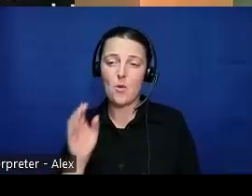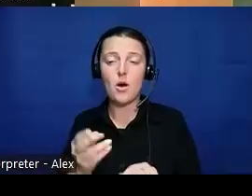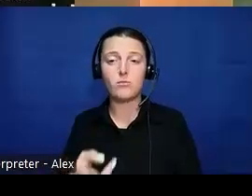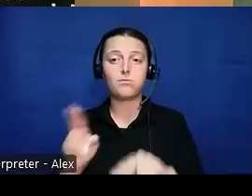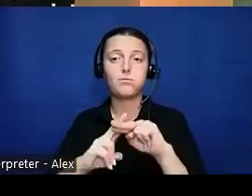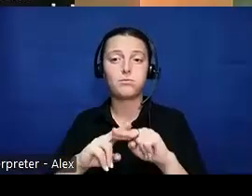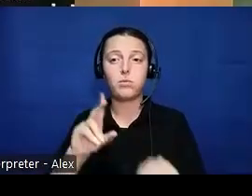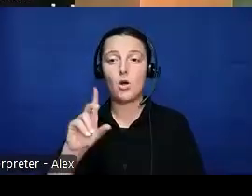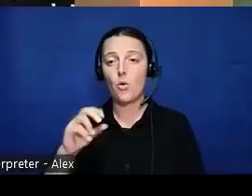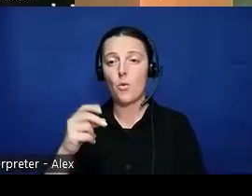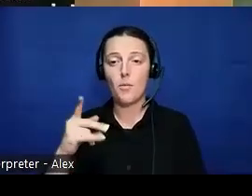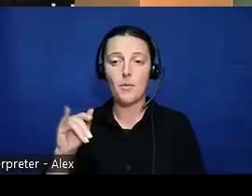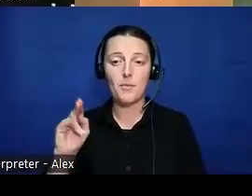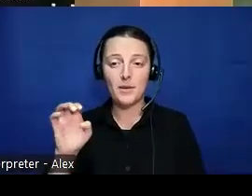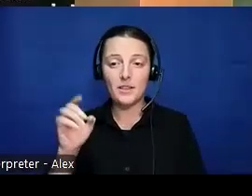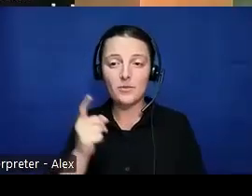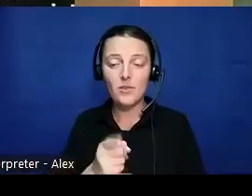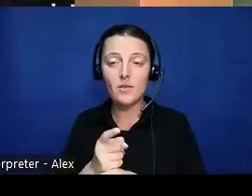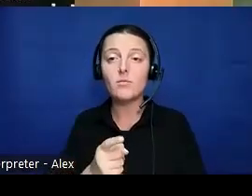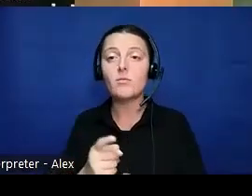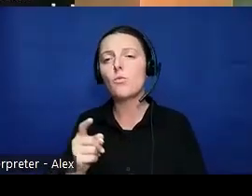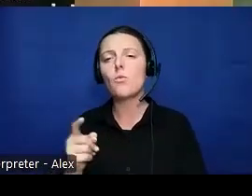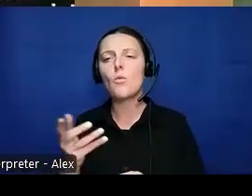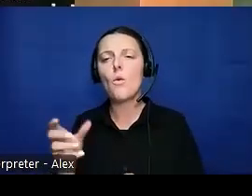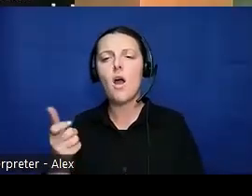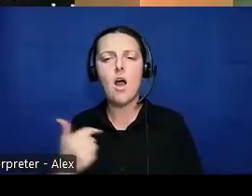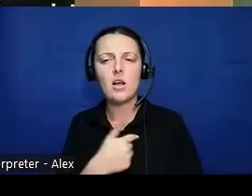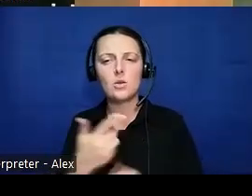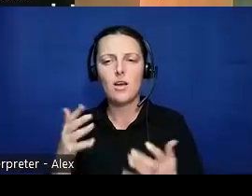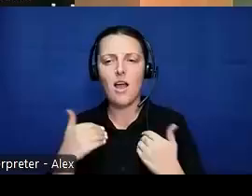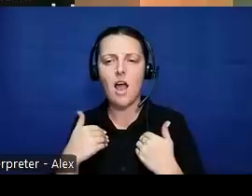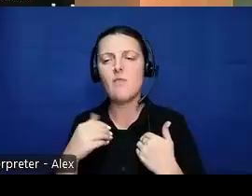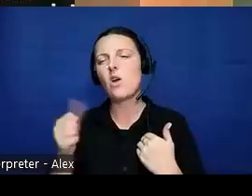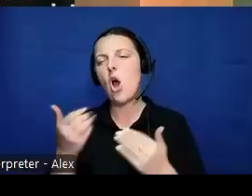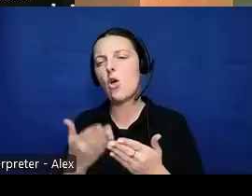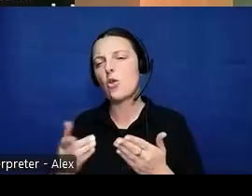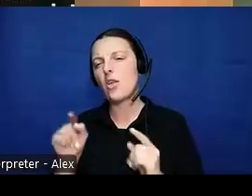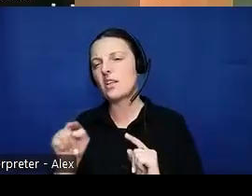Some other things for Parkinson's and whatnot, but that's what we got and we use it and uh and it